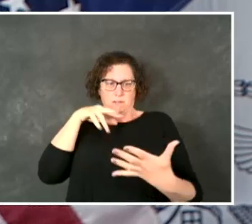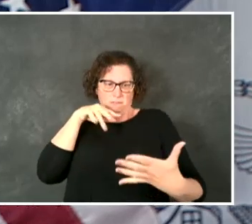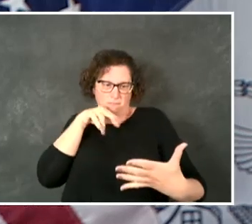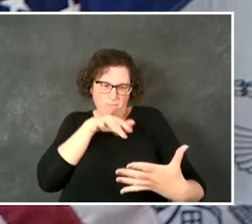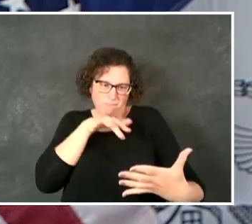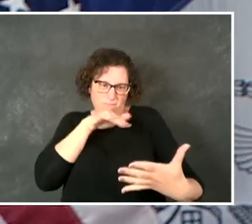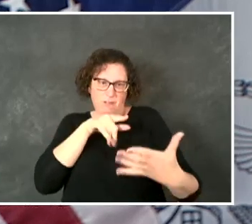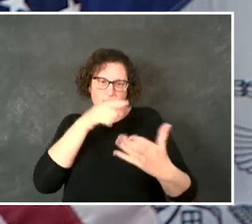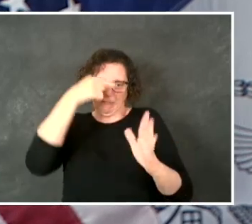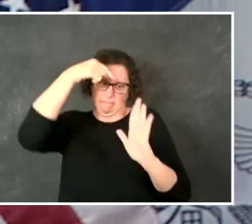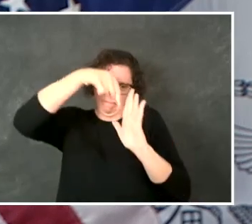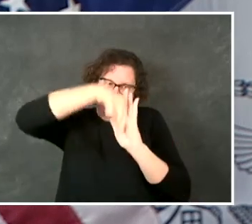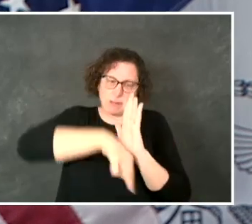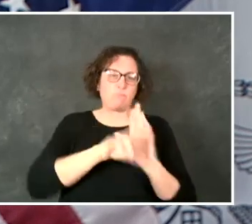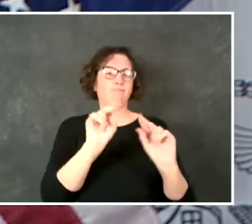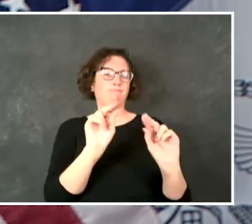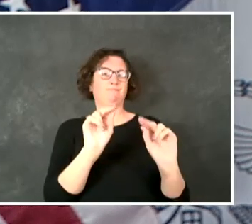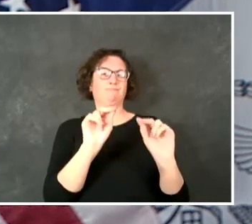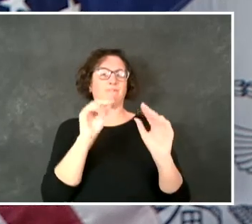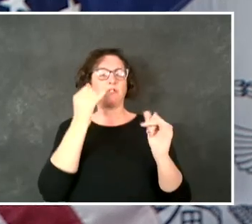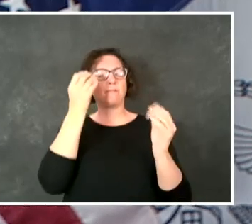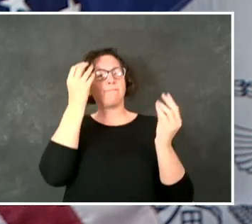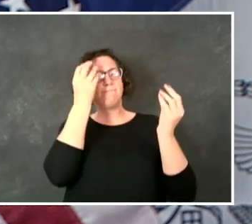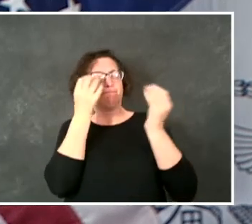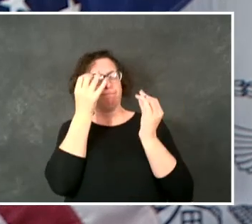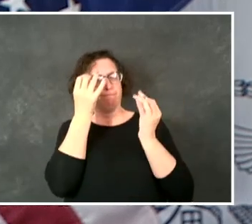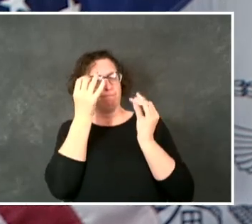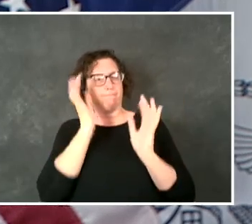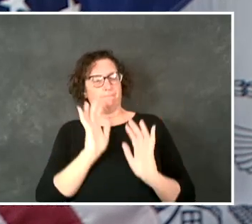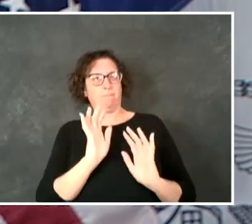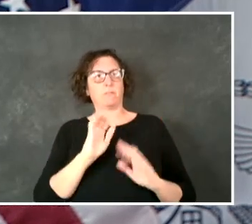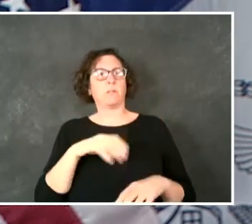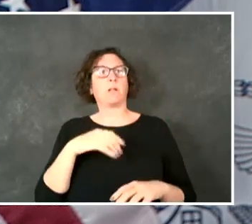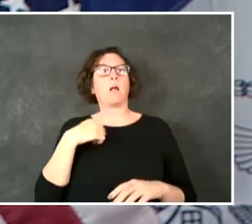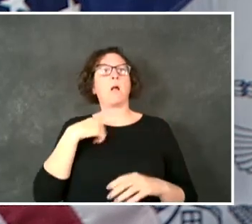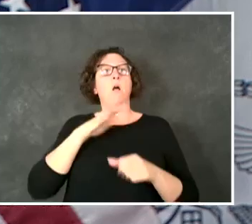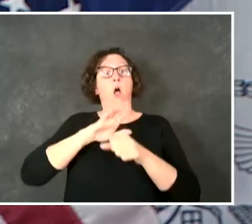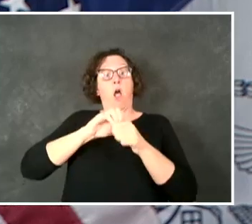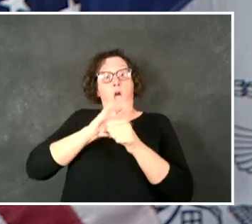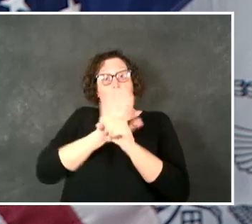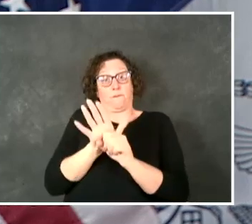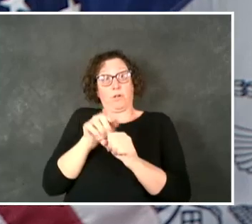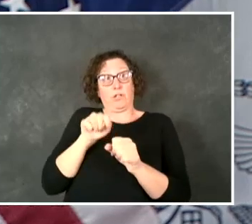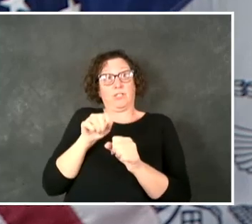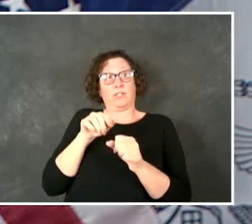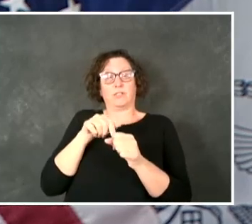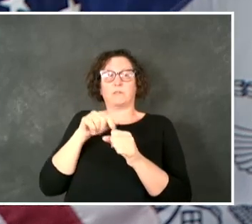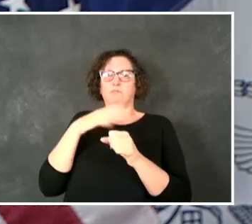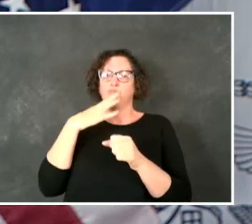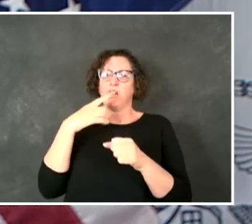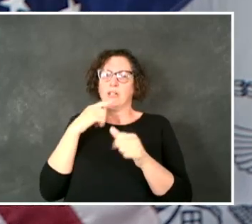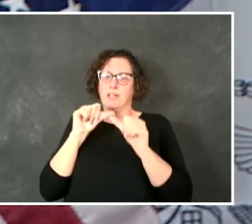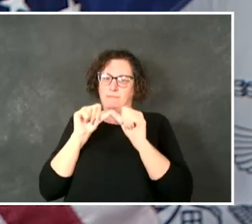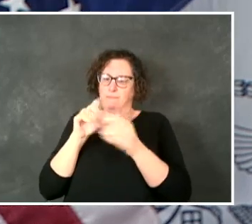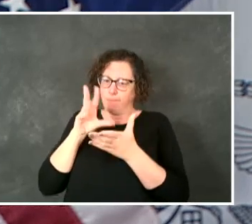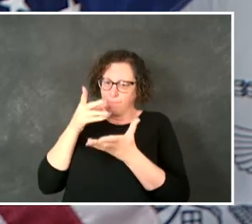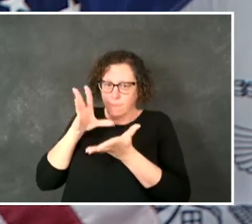AND SIDEWALKS. SO THERE'S SOMETHING VERY, VERY INTERESTING THERE. I HAVE NOT ADRE THAT PARTICULAR